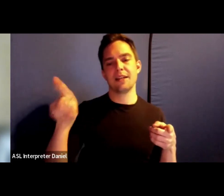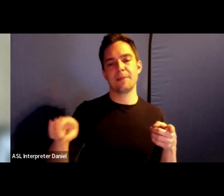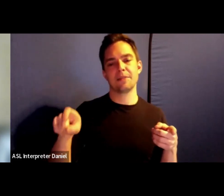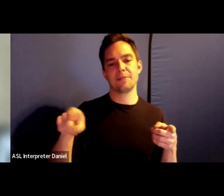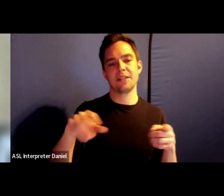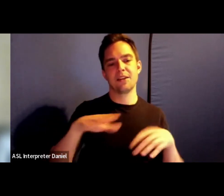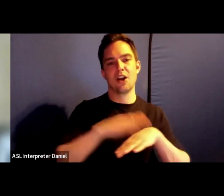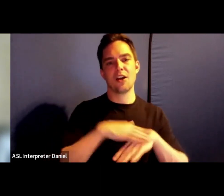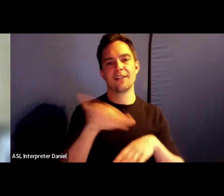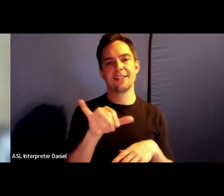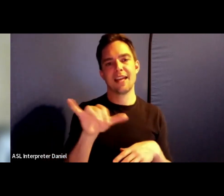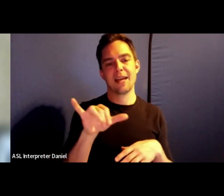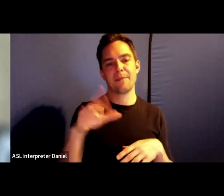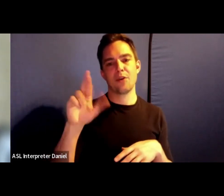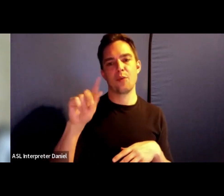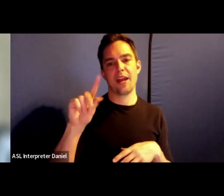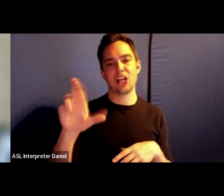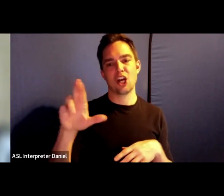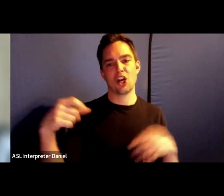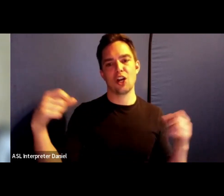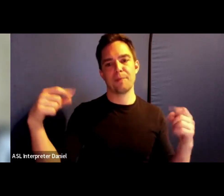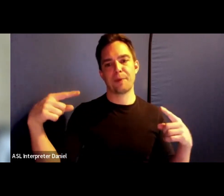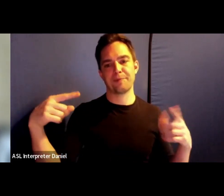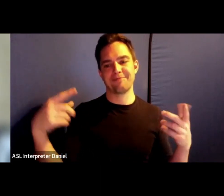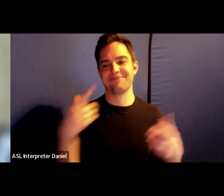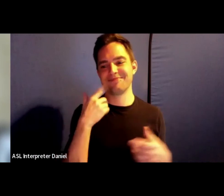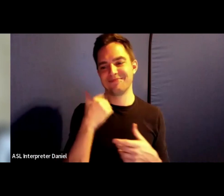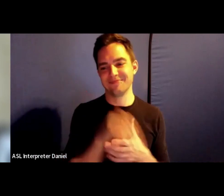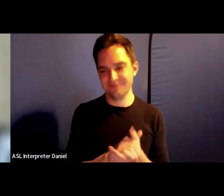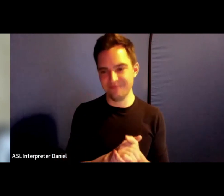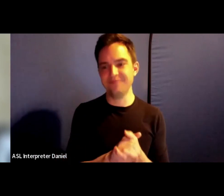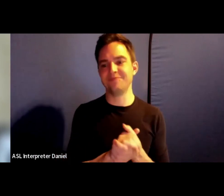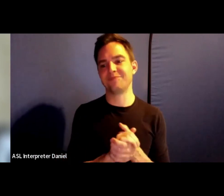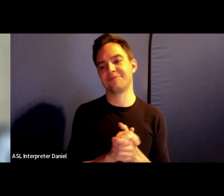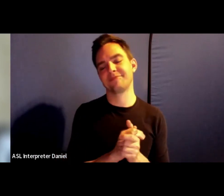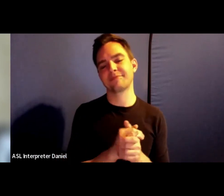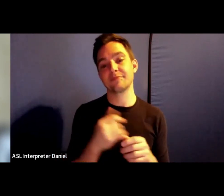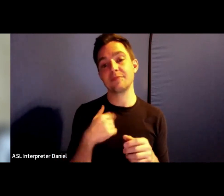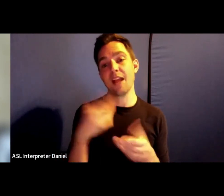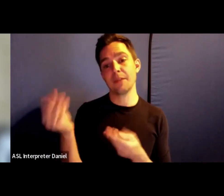same radar there. I've been told that some of my services are